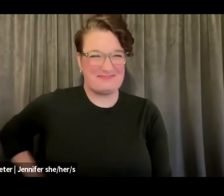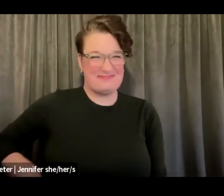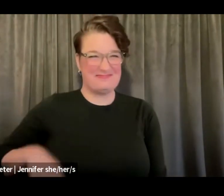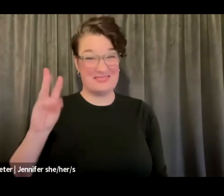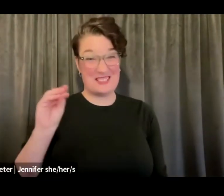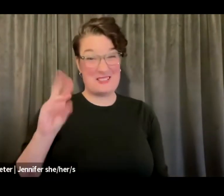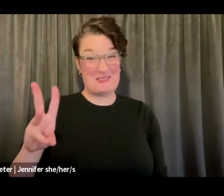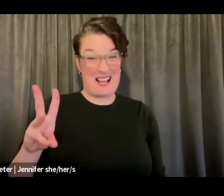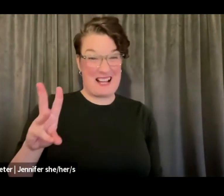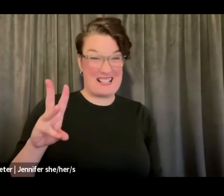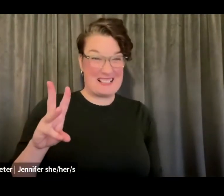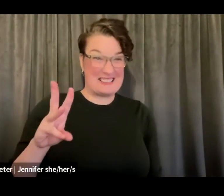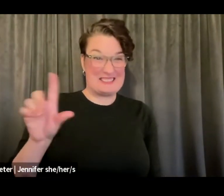Oh wow There are a lot of